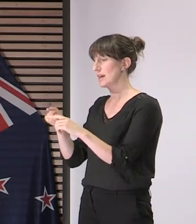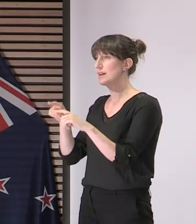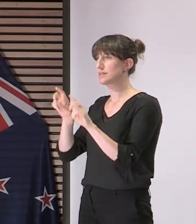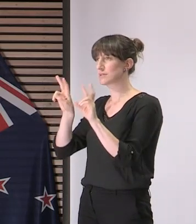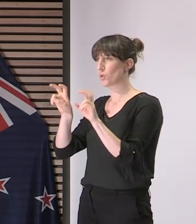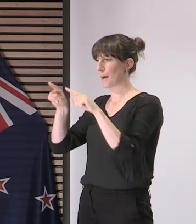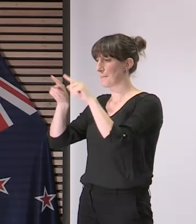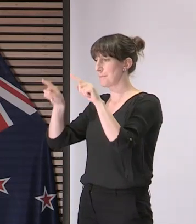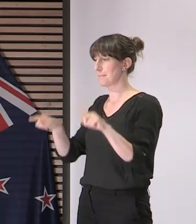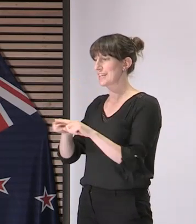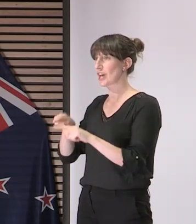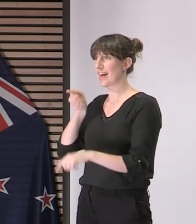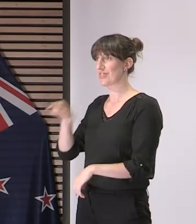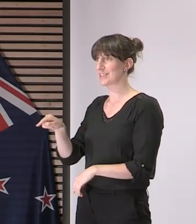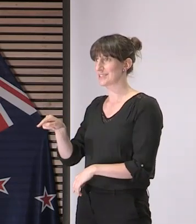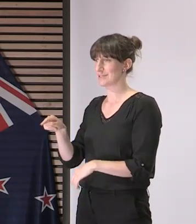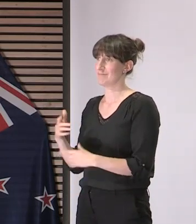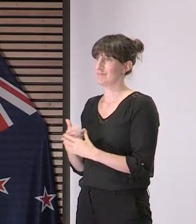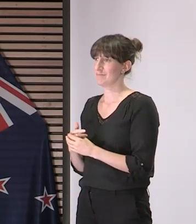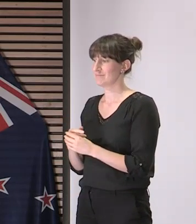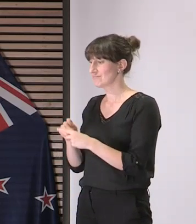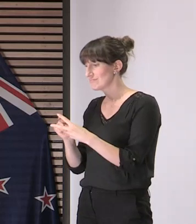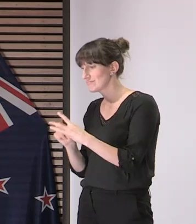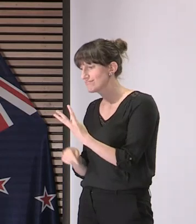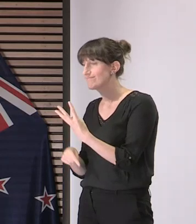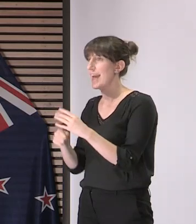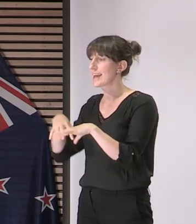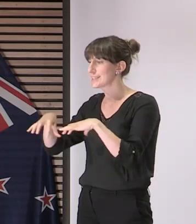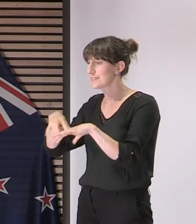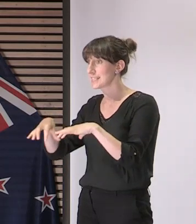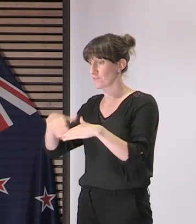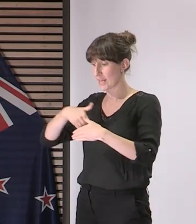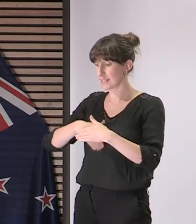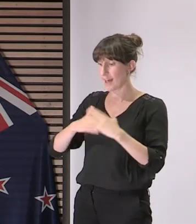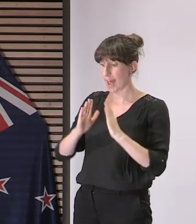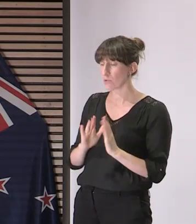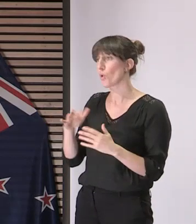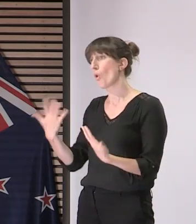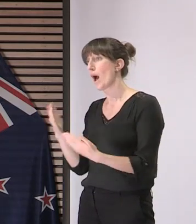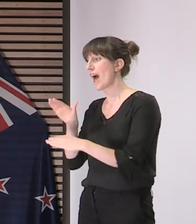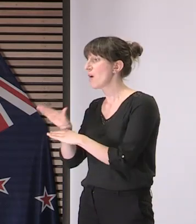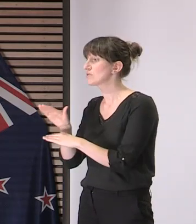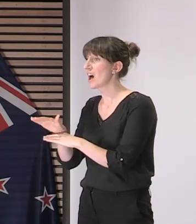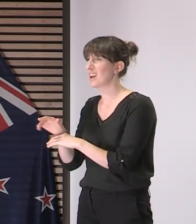get other work books. So this one is called a picture this